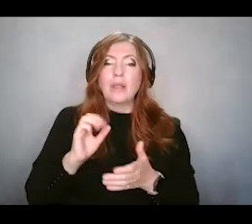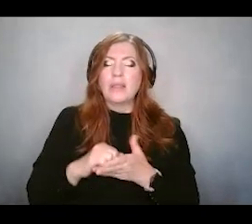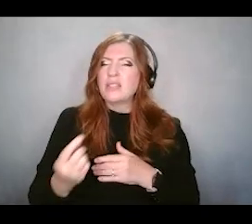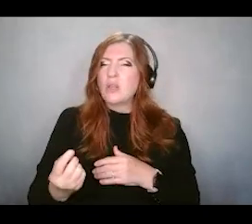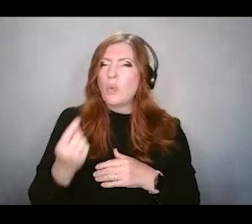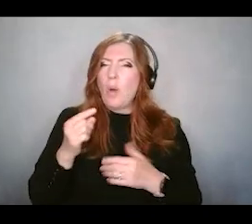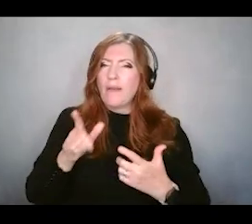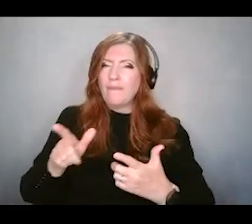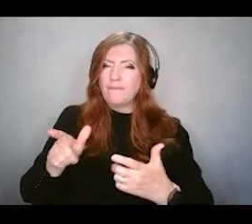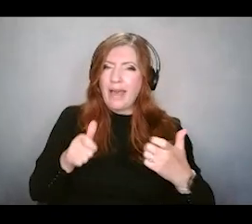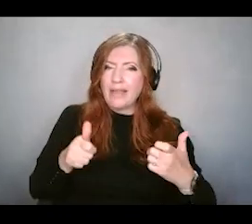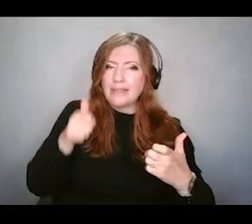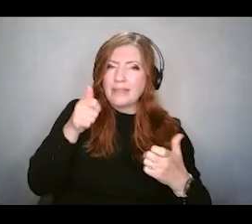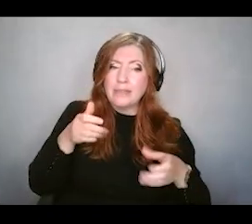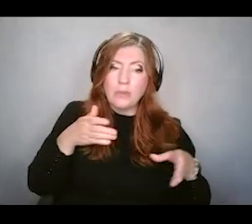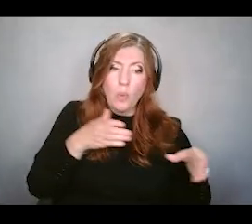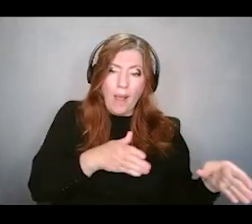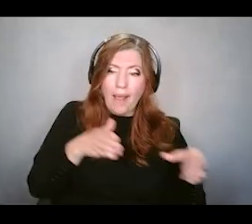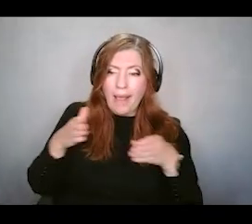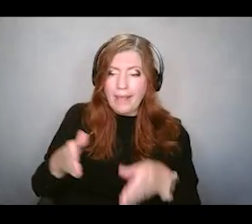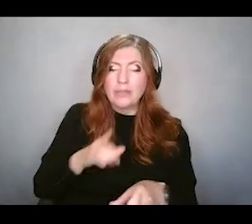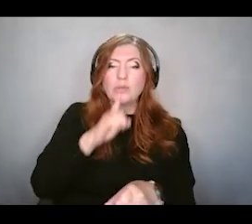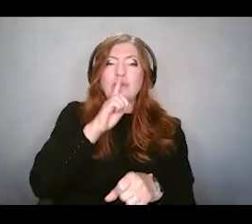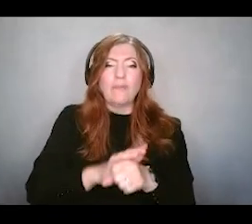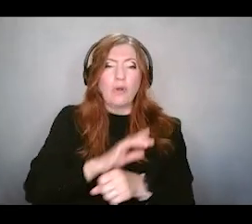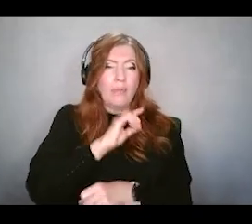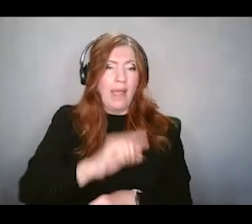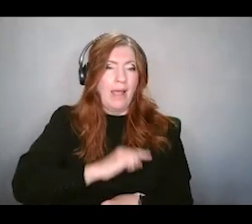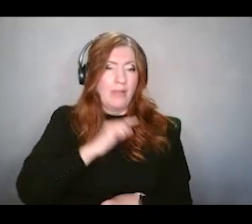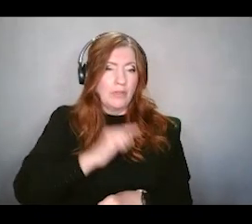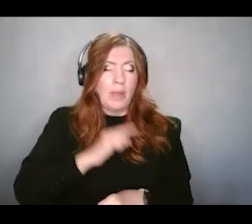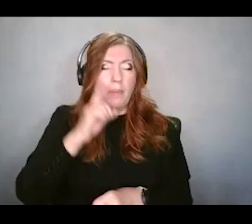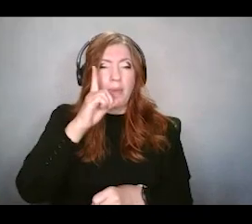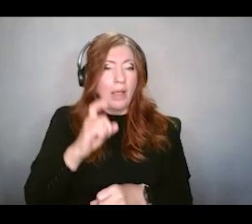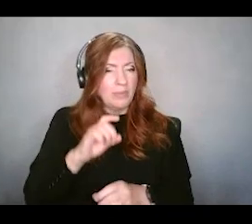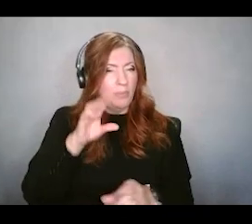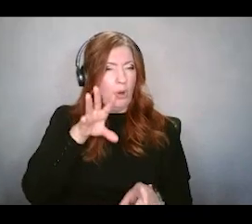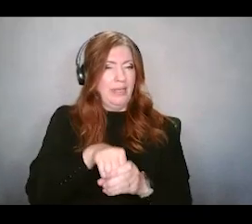confirm eligibility since participants often bring these letters with them, and